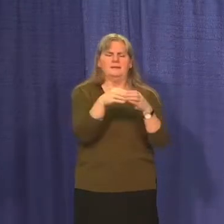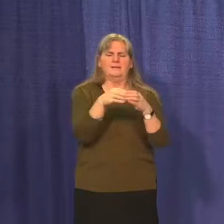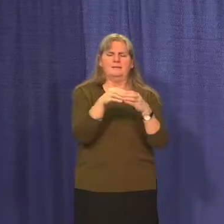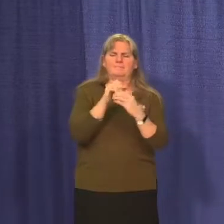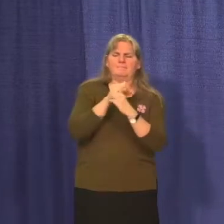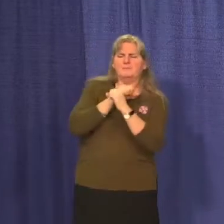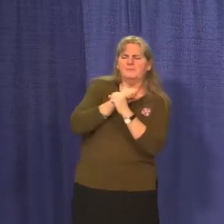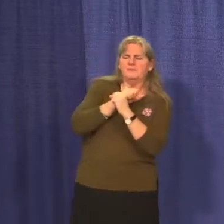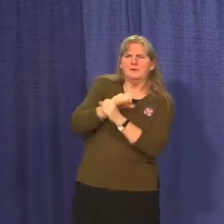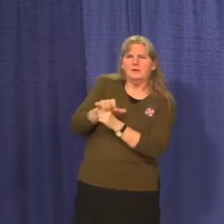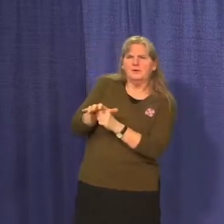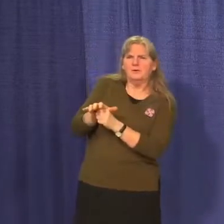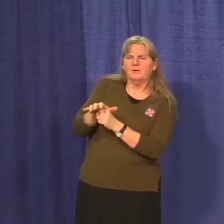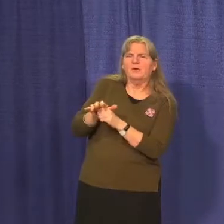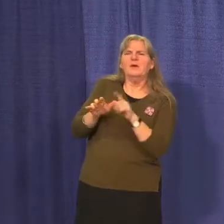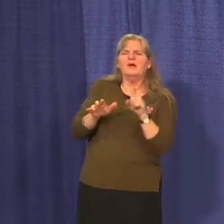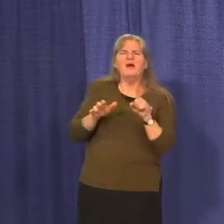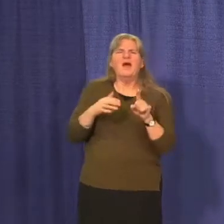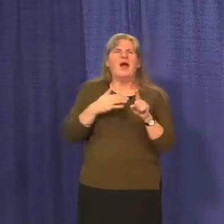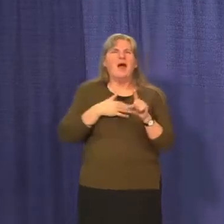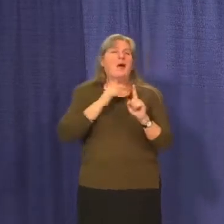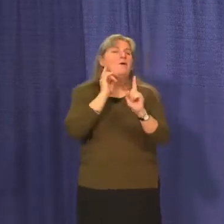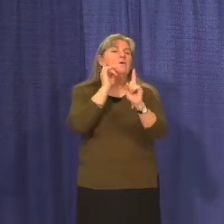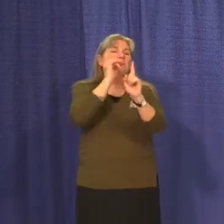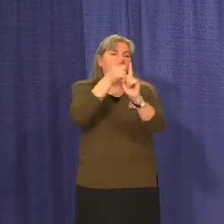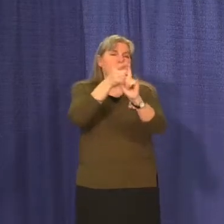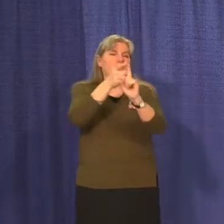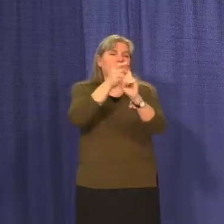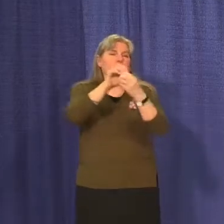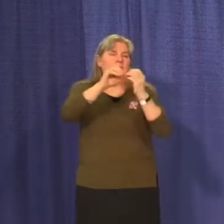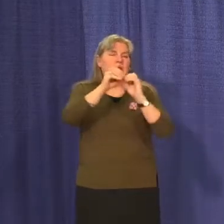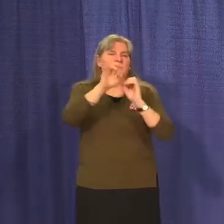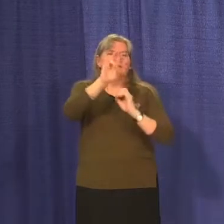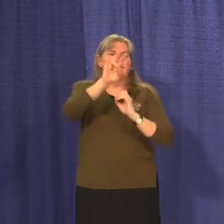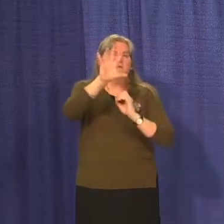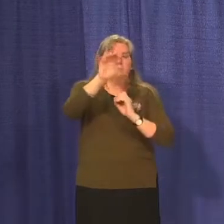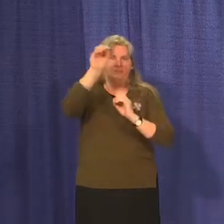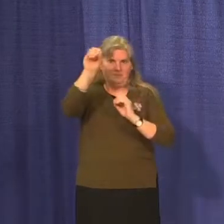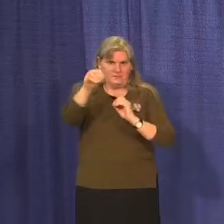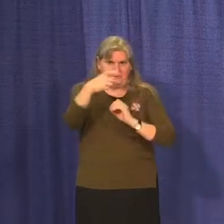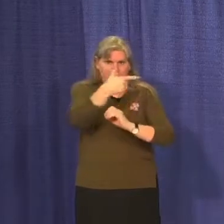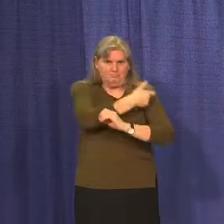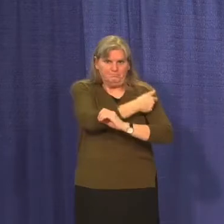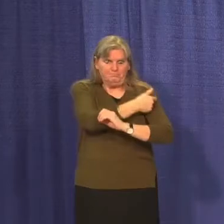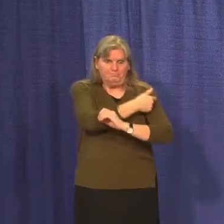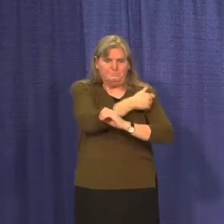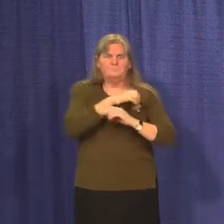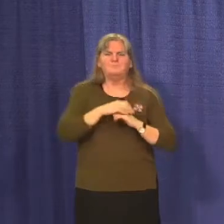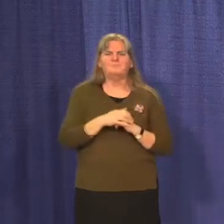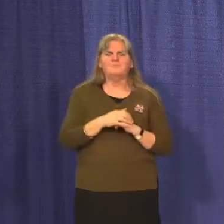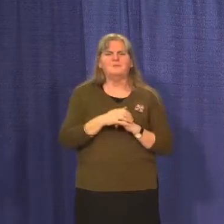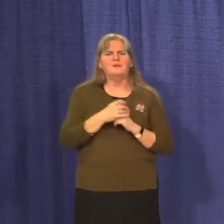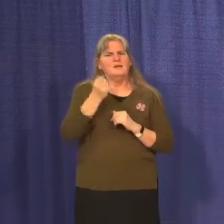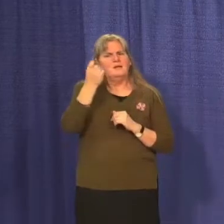one of those things where we have this target figure of 75 percent.